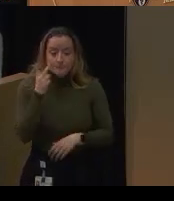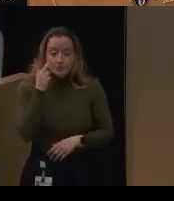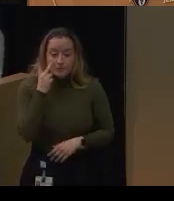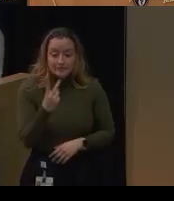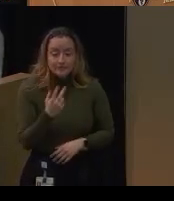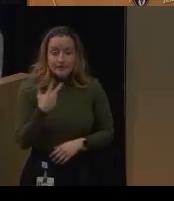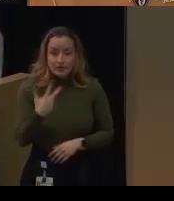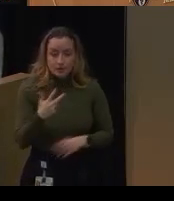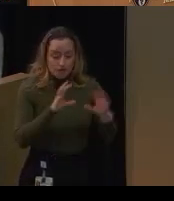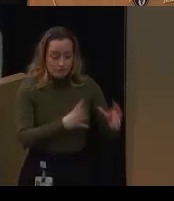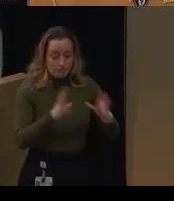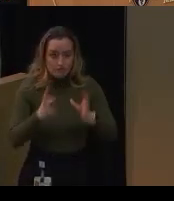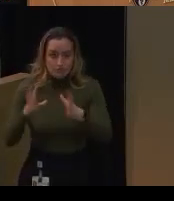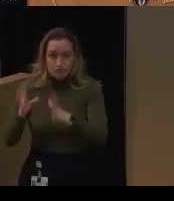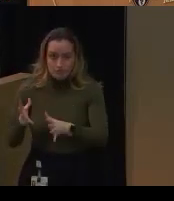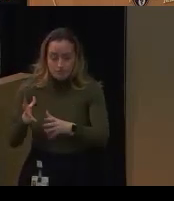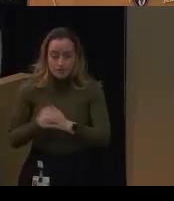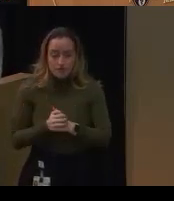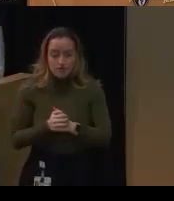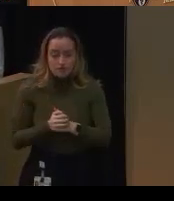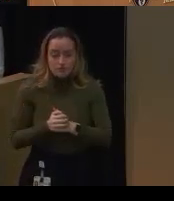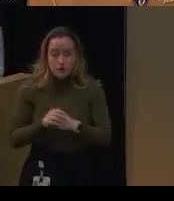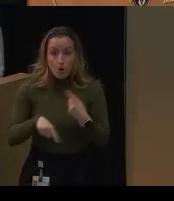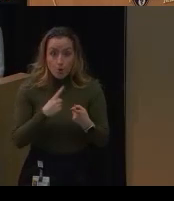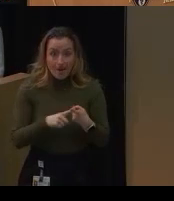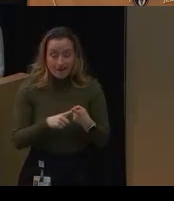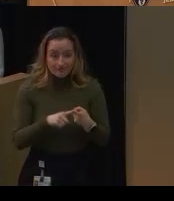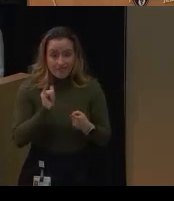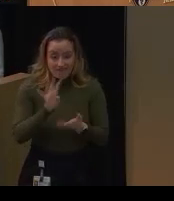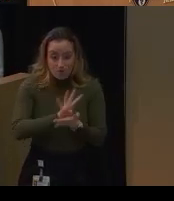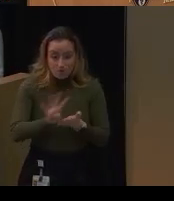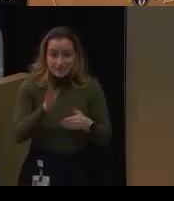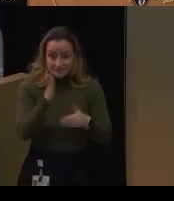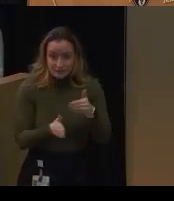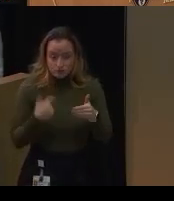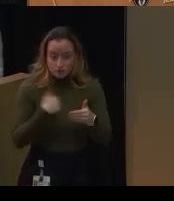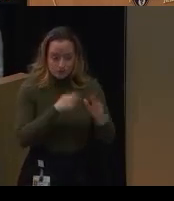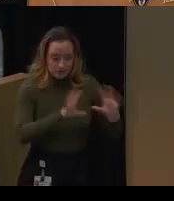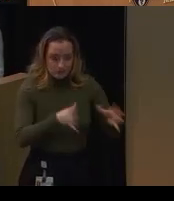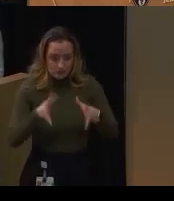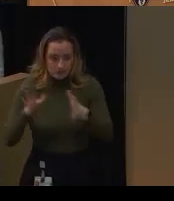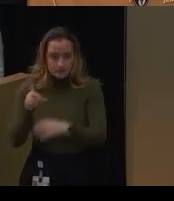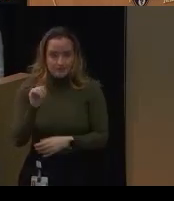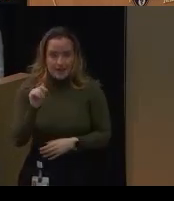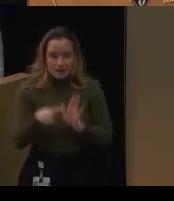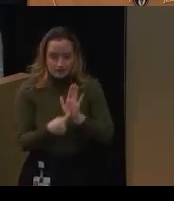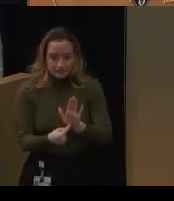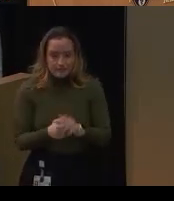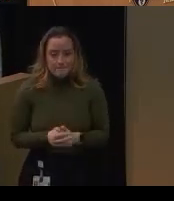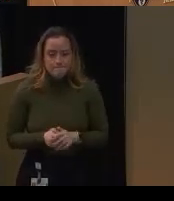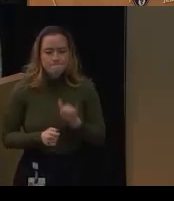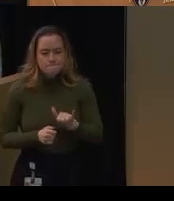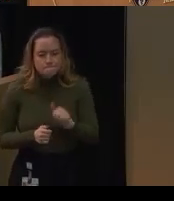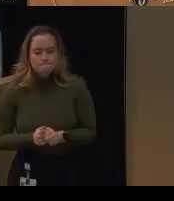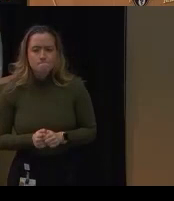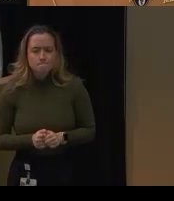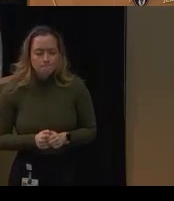latent variables post reading um we found this which is not a ton of differences between the